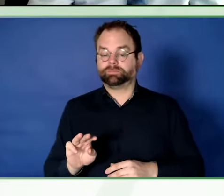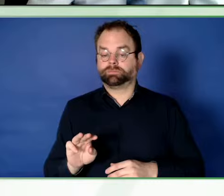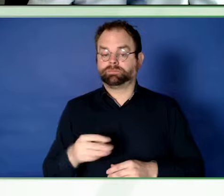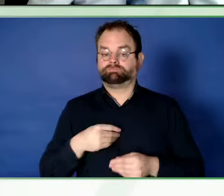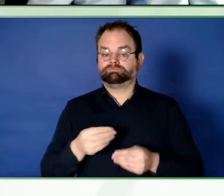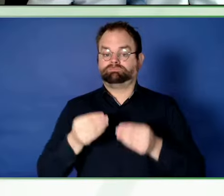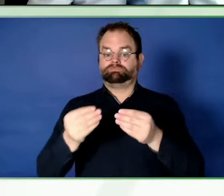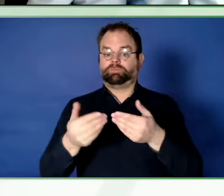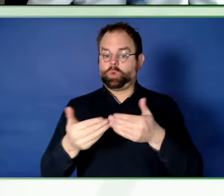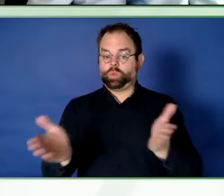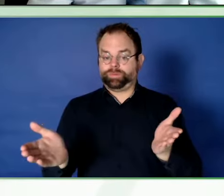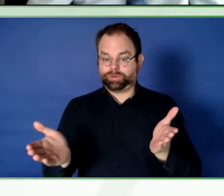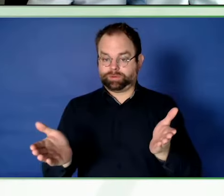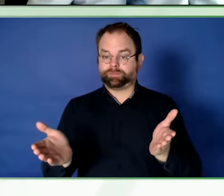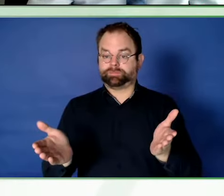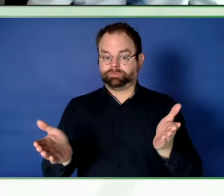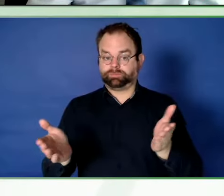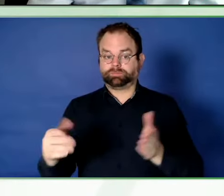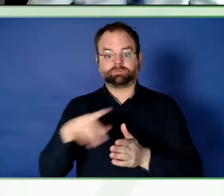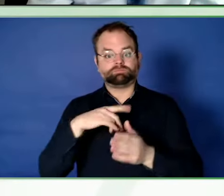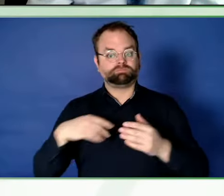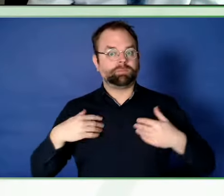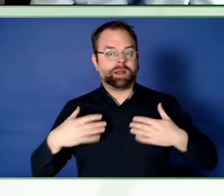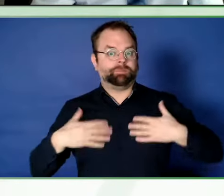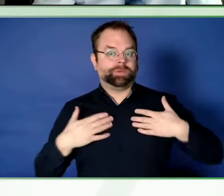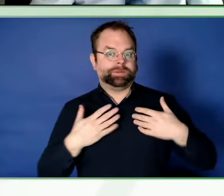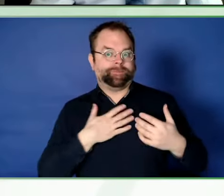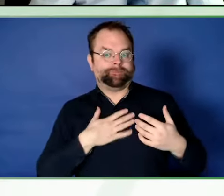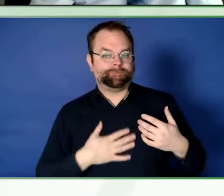other people in this conference.